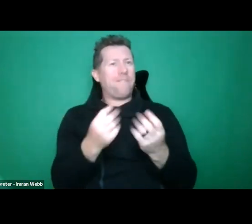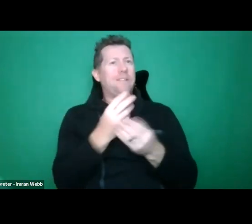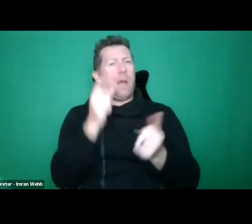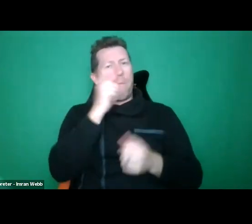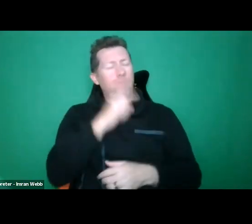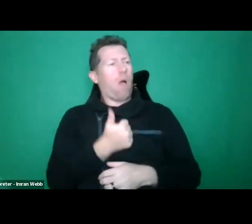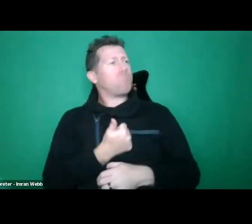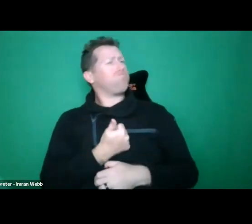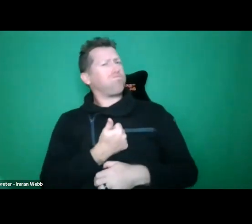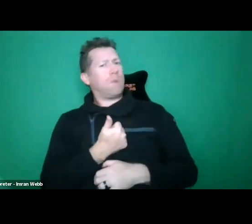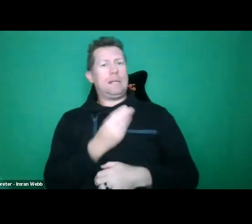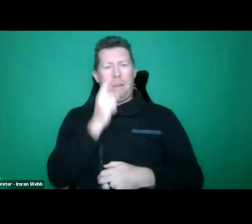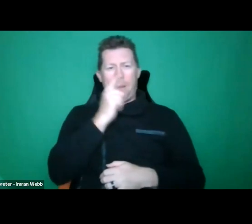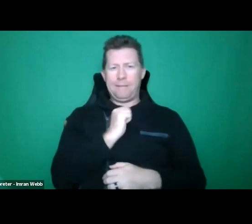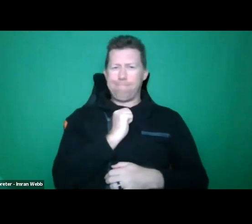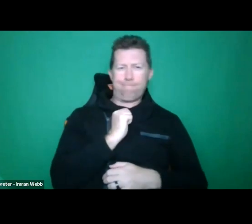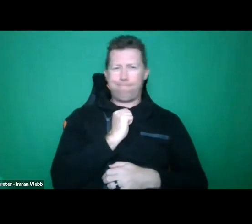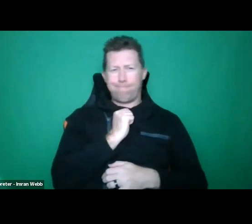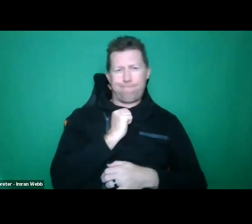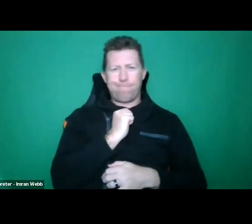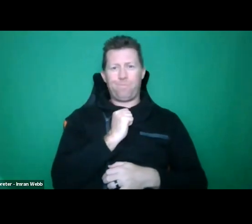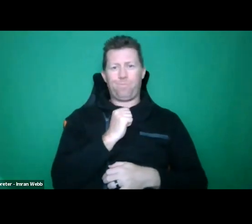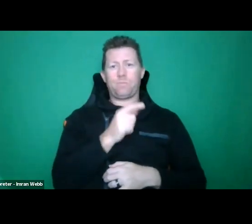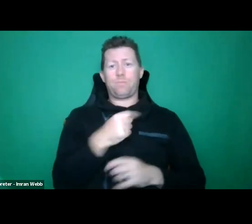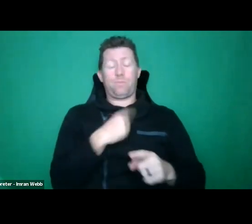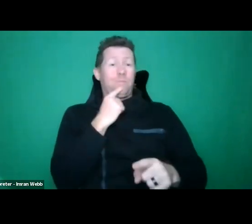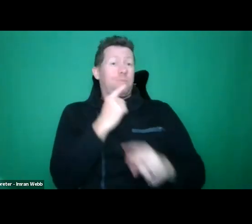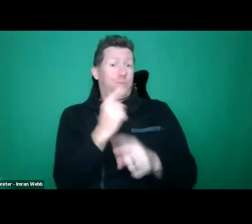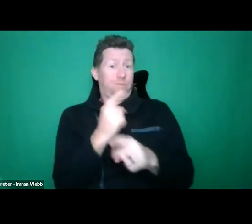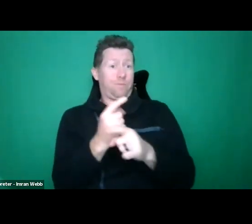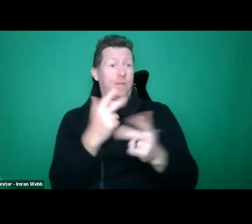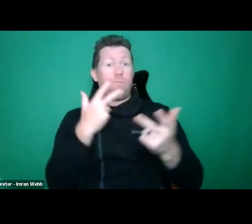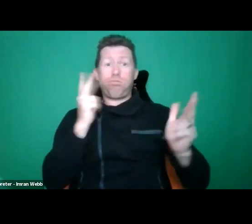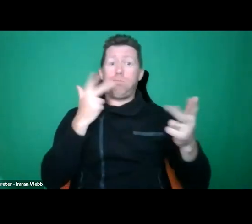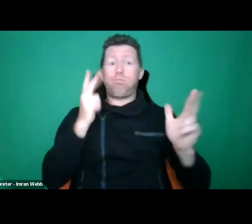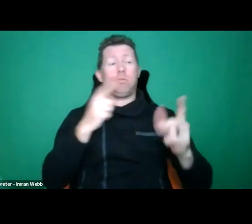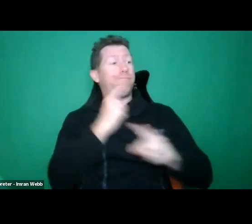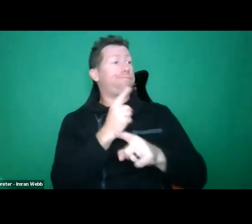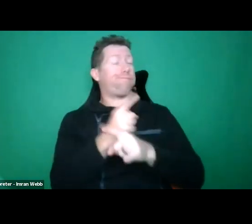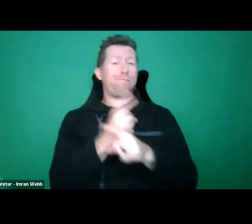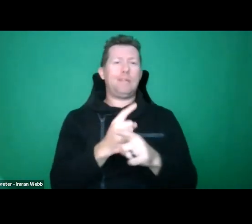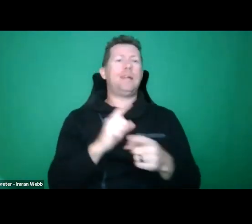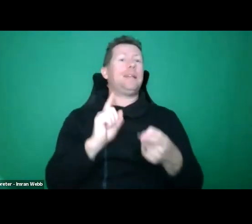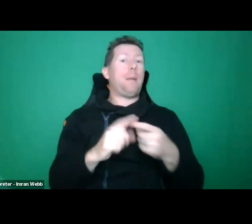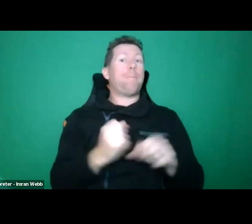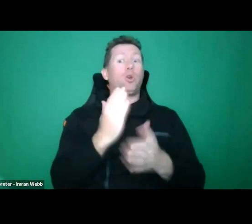that these claims are being made, these assertions are being made in public, we still need to make sure that the mechanisms